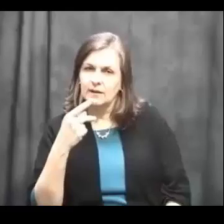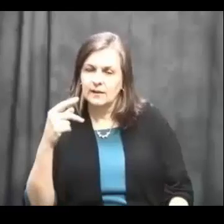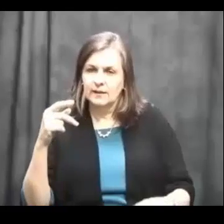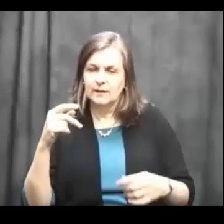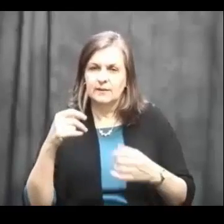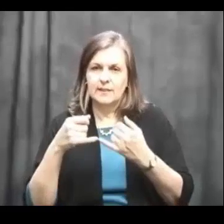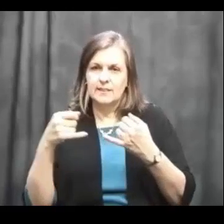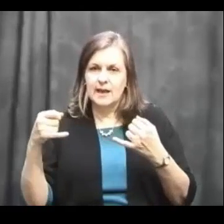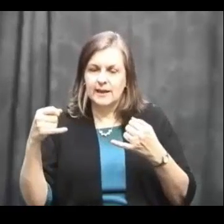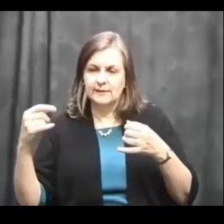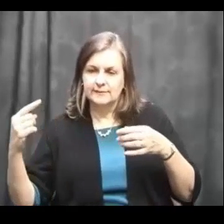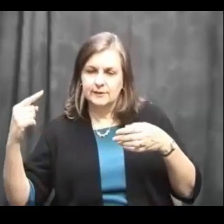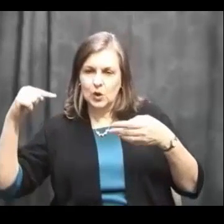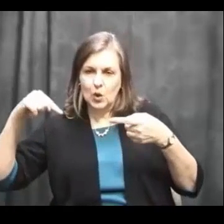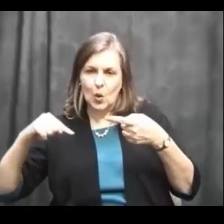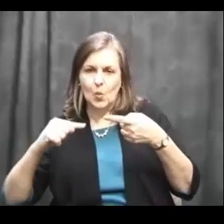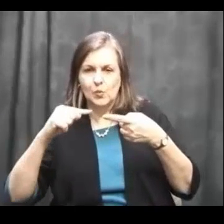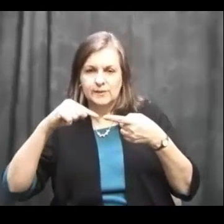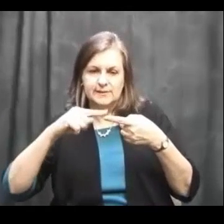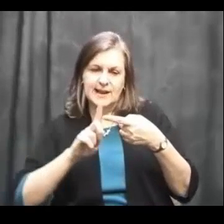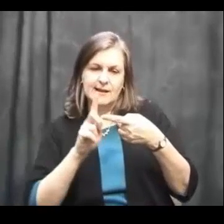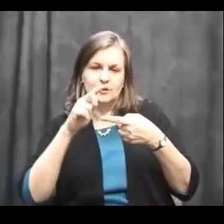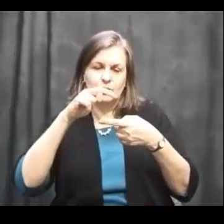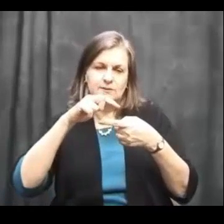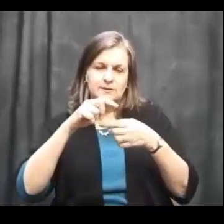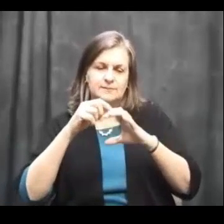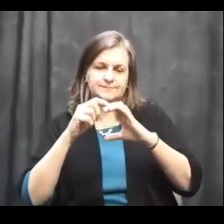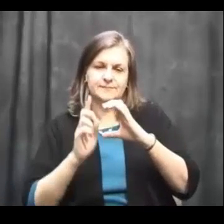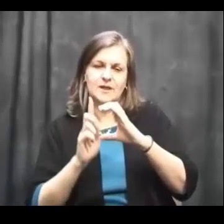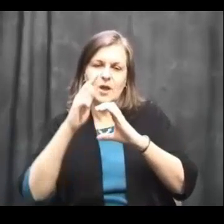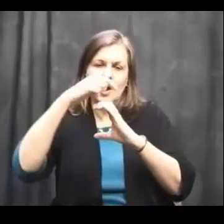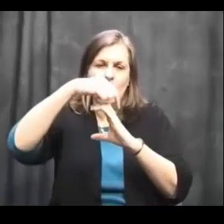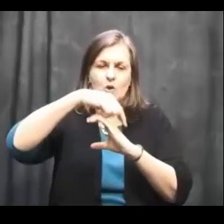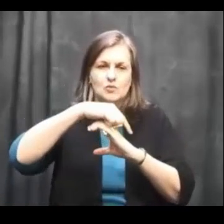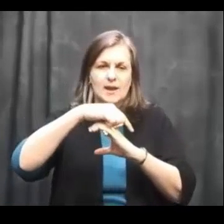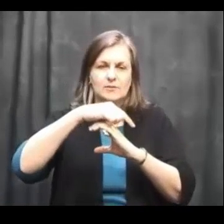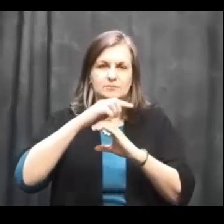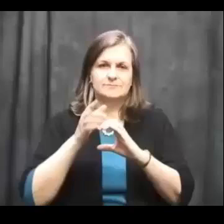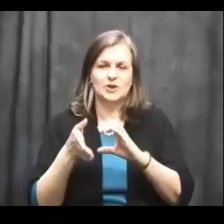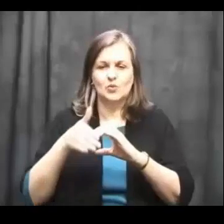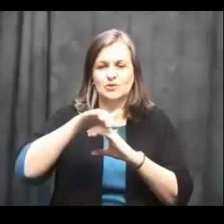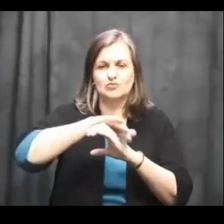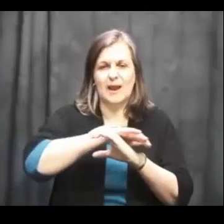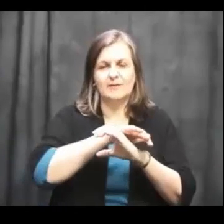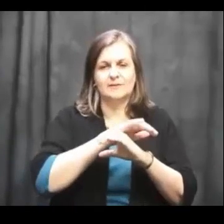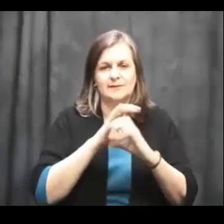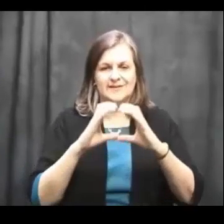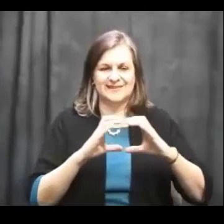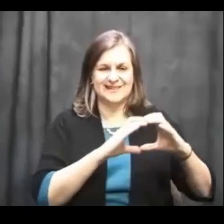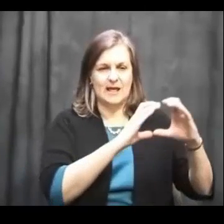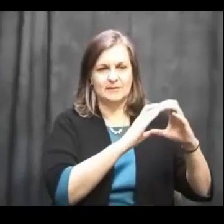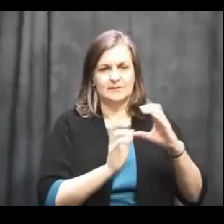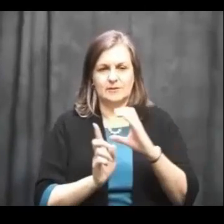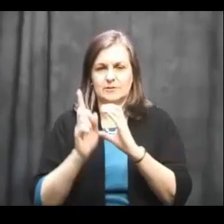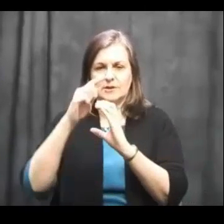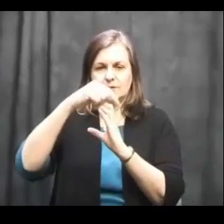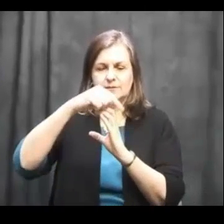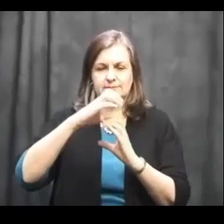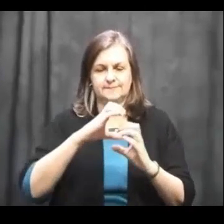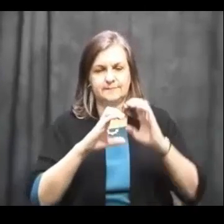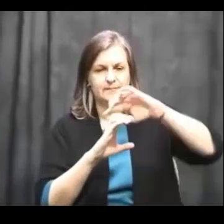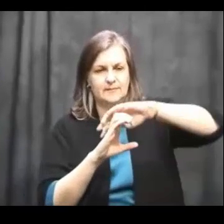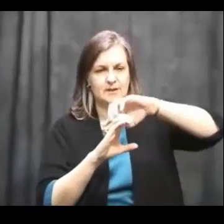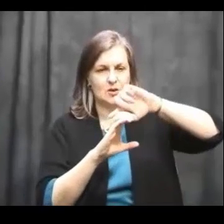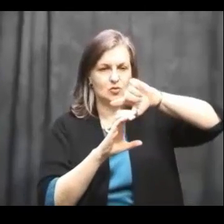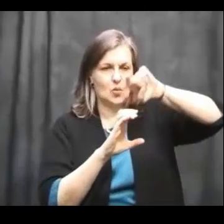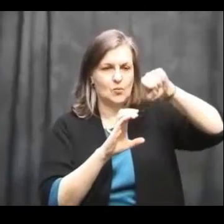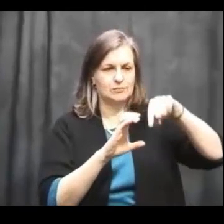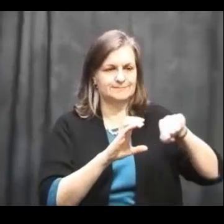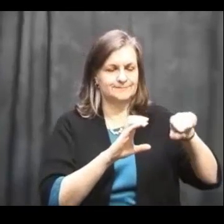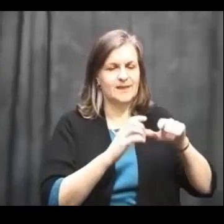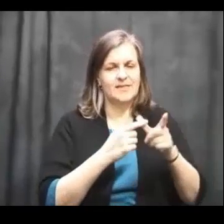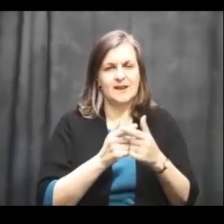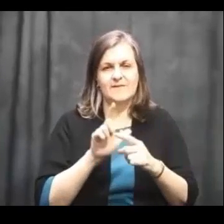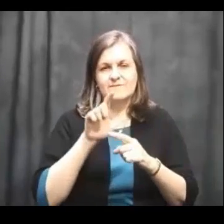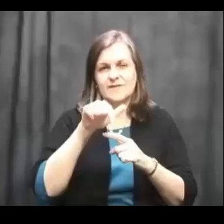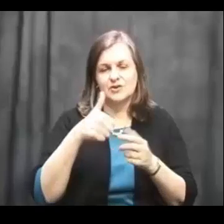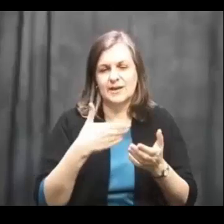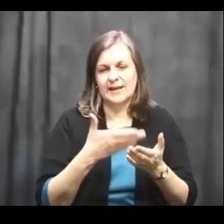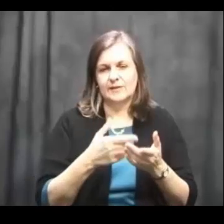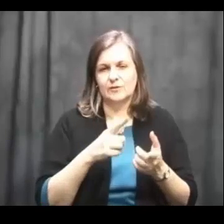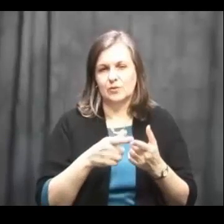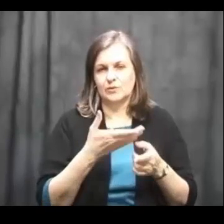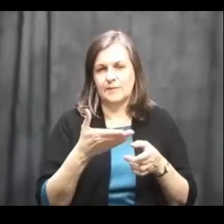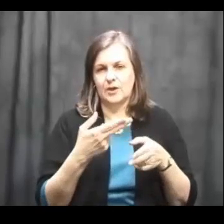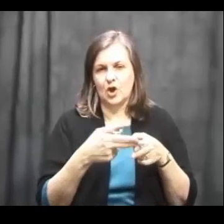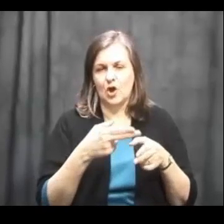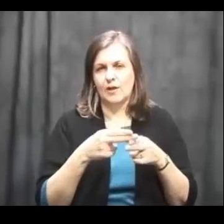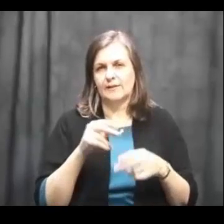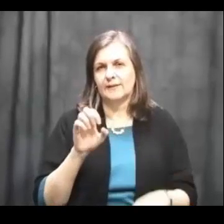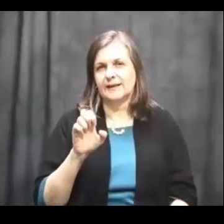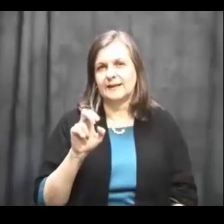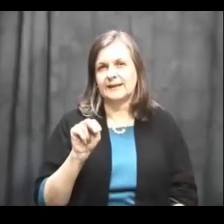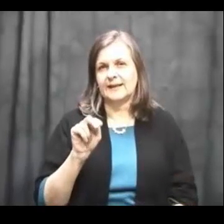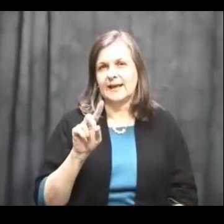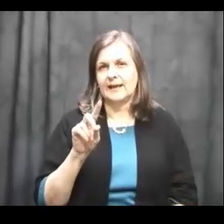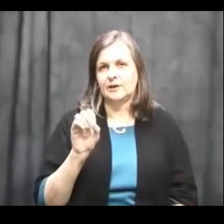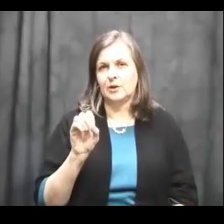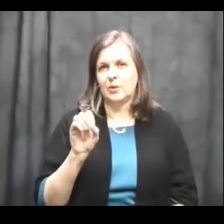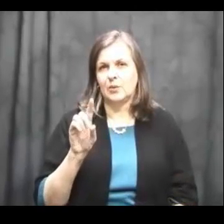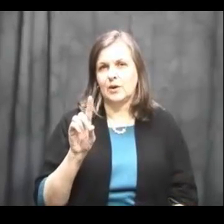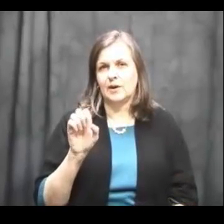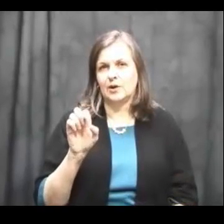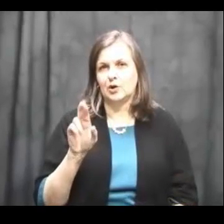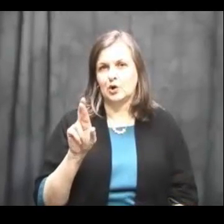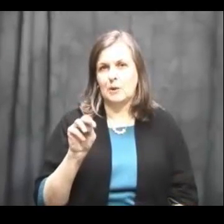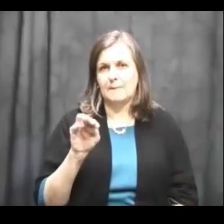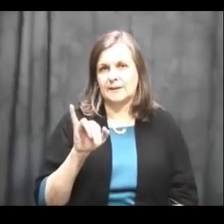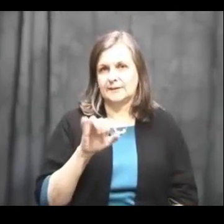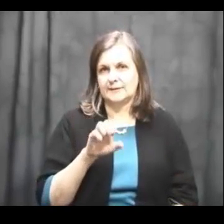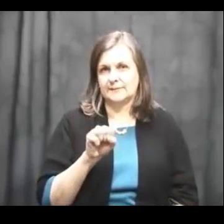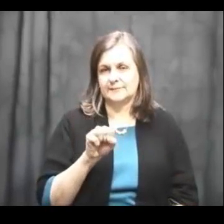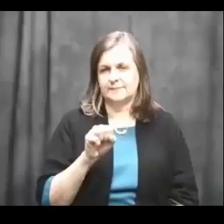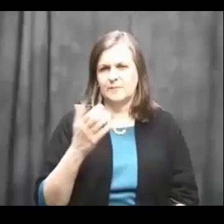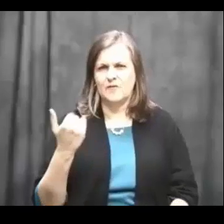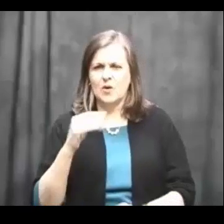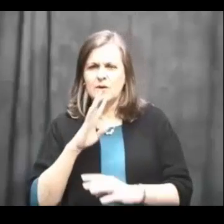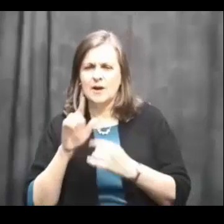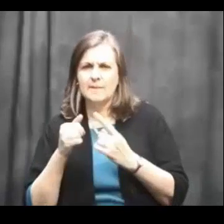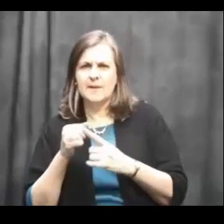the cells themselves - ok - so it kind of takes this outside route and eventually gets into something here labeled as the endodermis